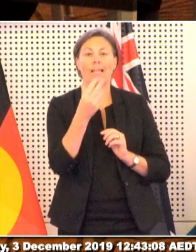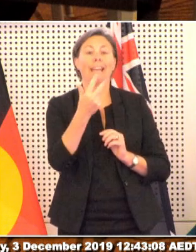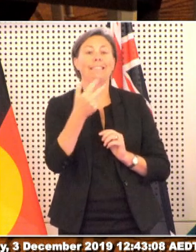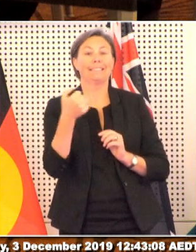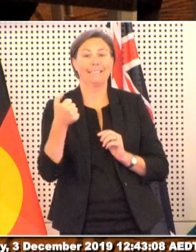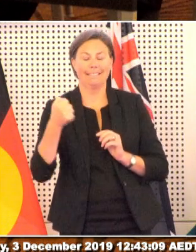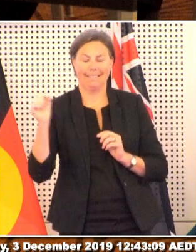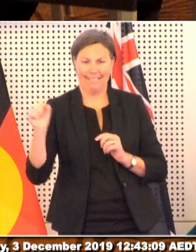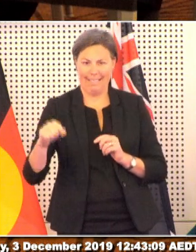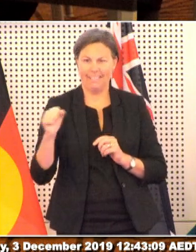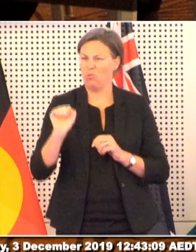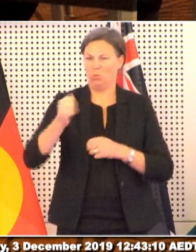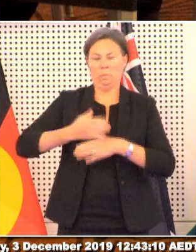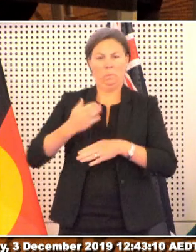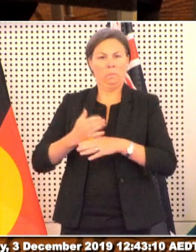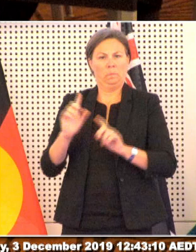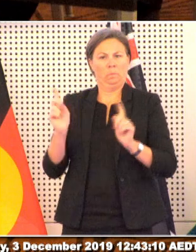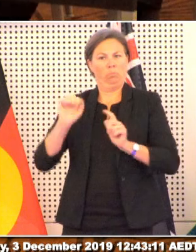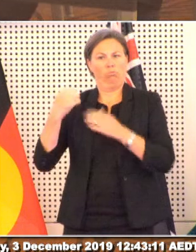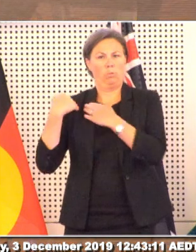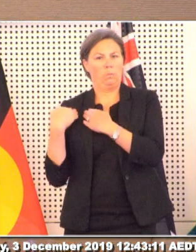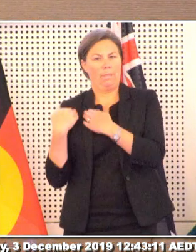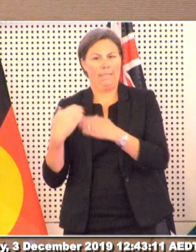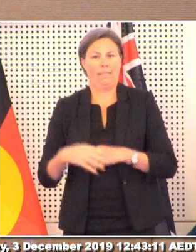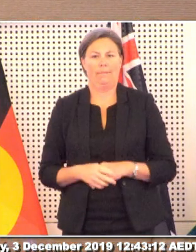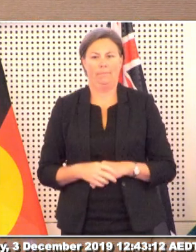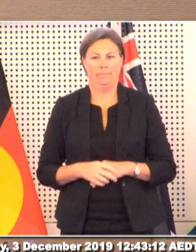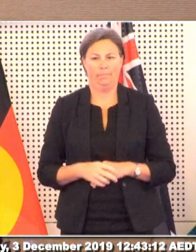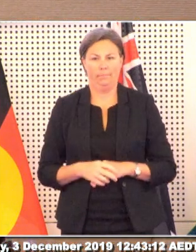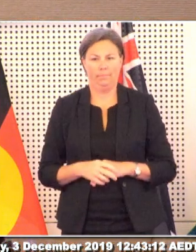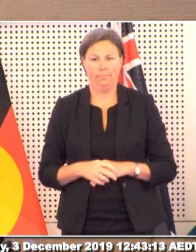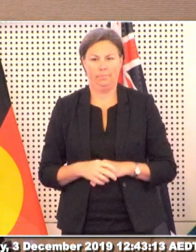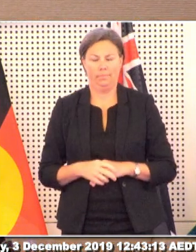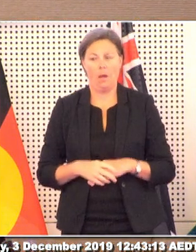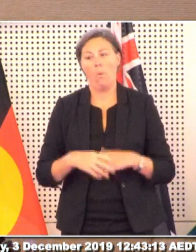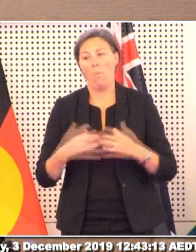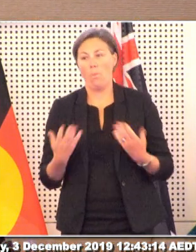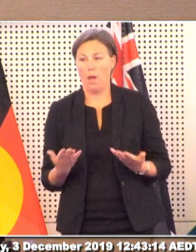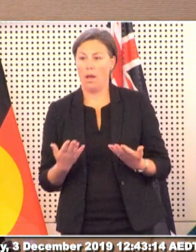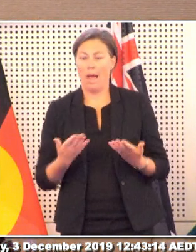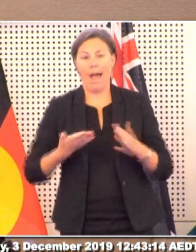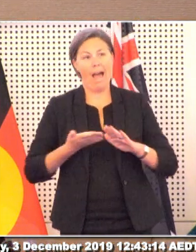your particular responsibilities are? Well, the primary function under the Guardianship and Administration Act